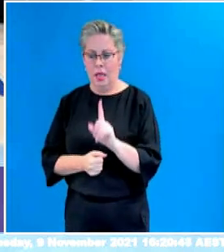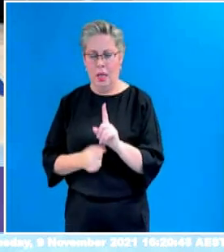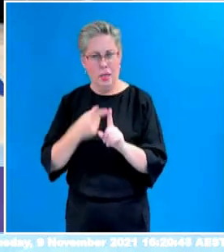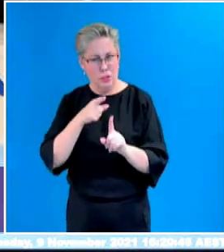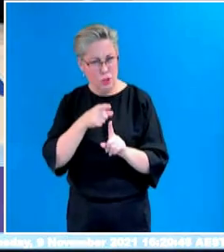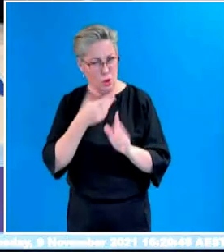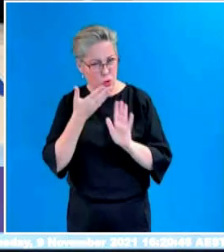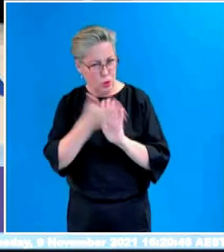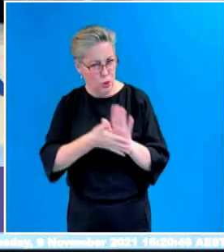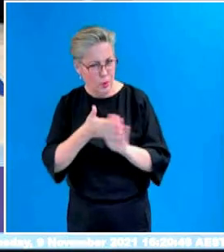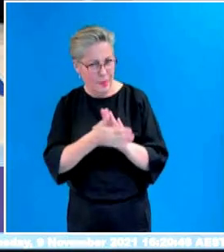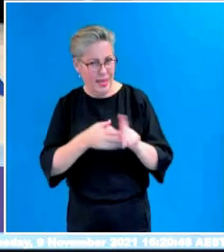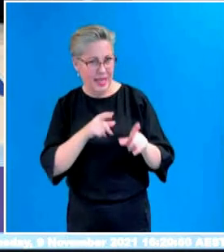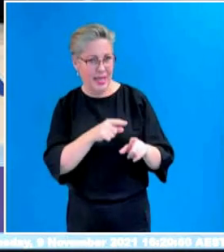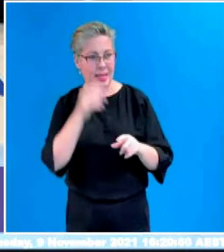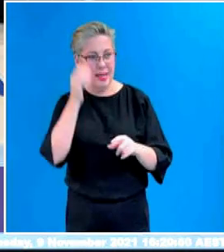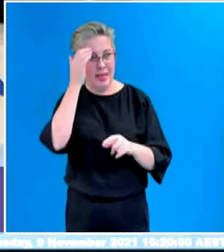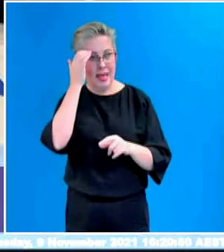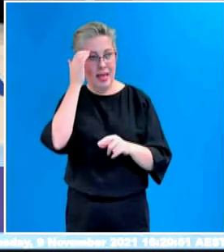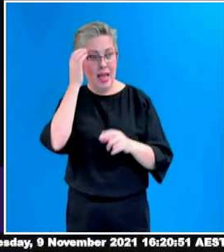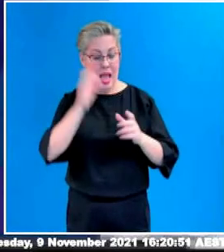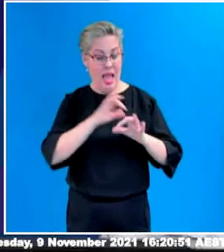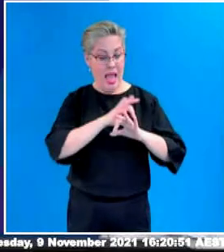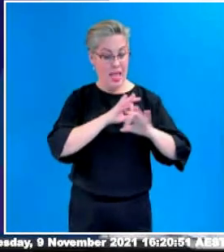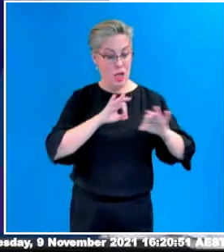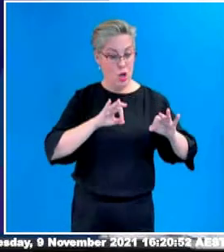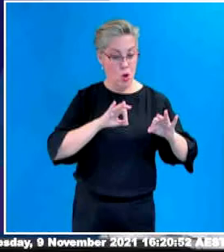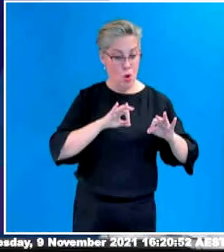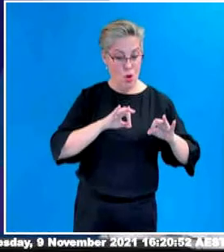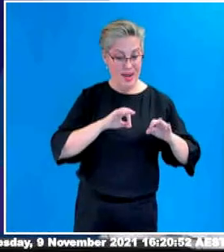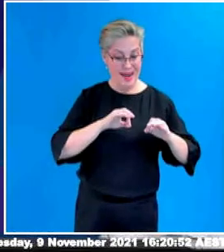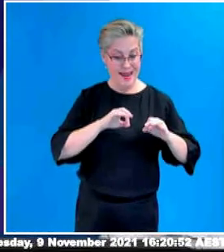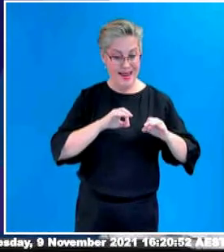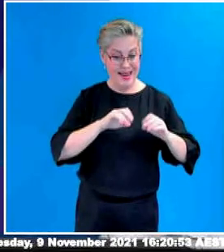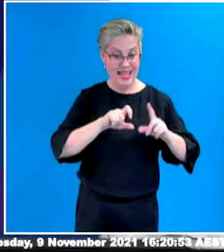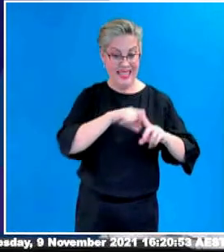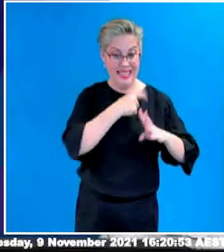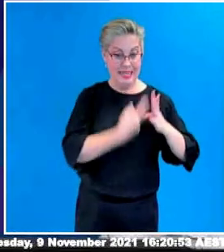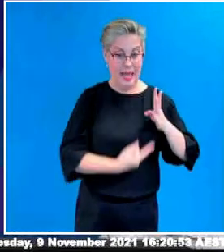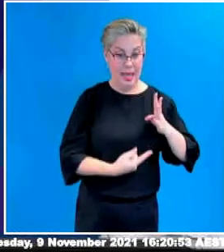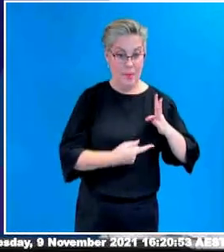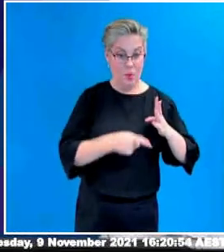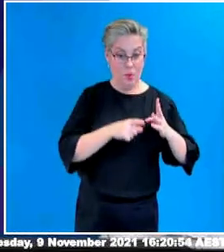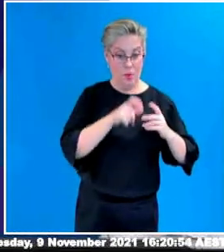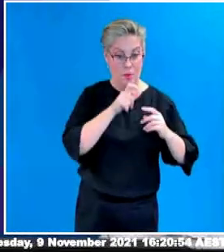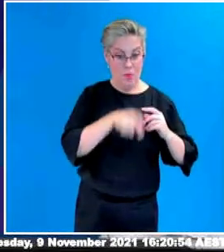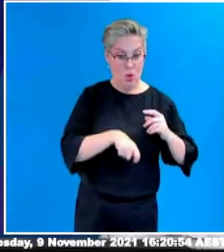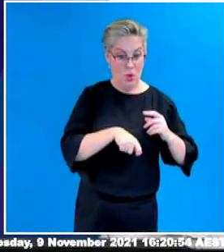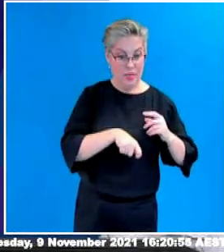particular disabled person's impairment as not requiring adjustment, then that